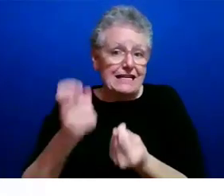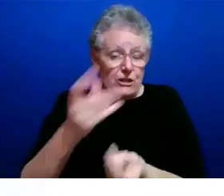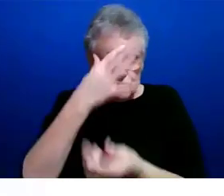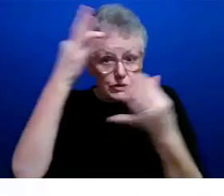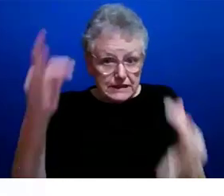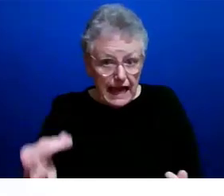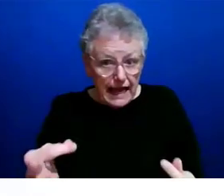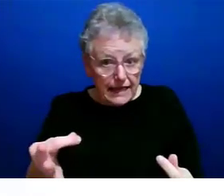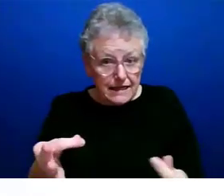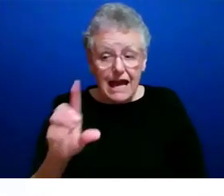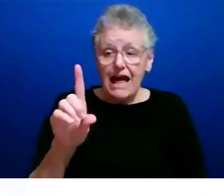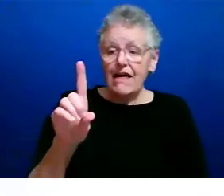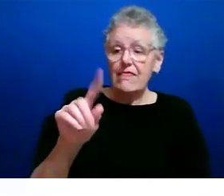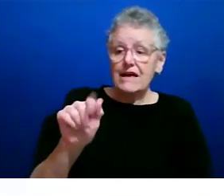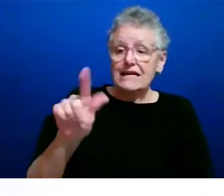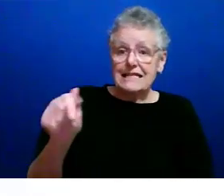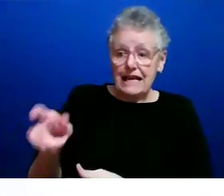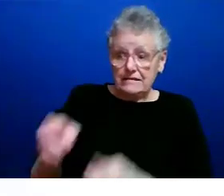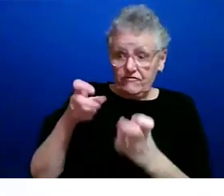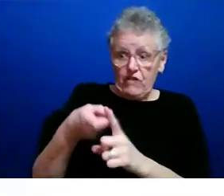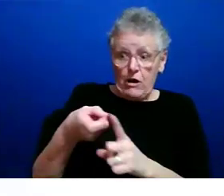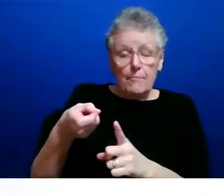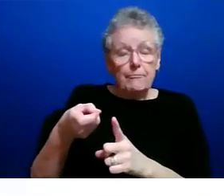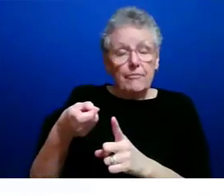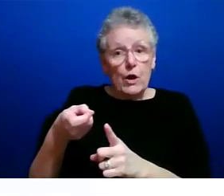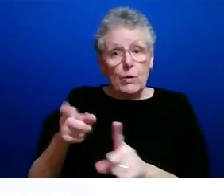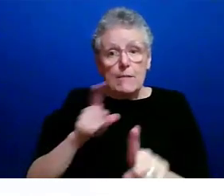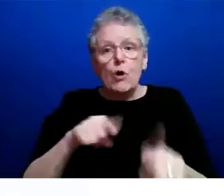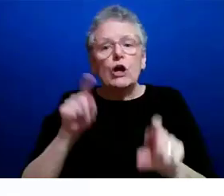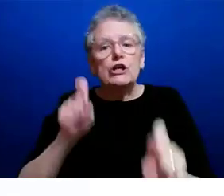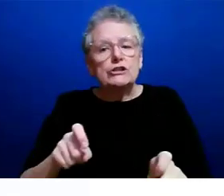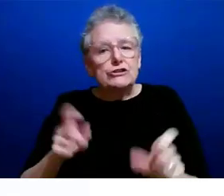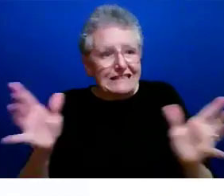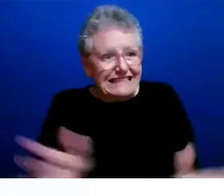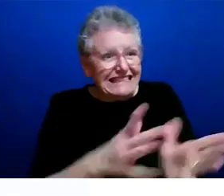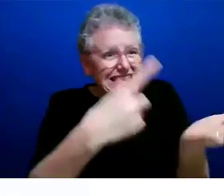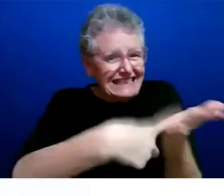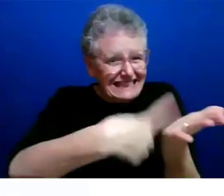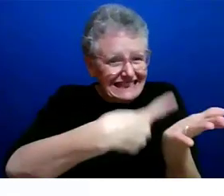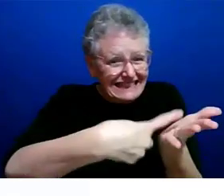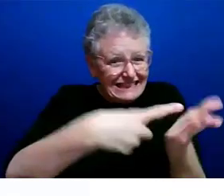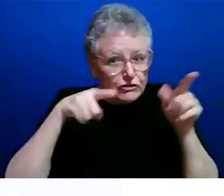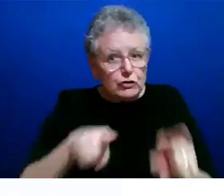The data from the report should drive the conversations at the IEP table